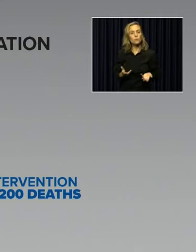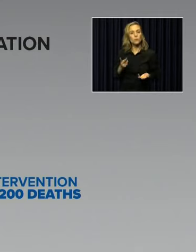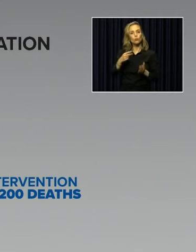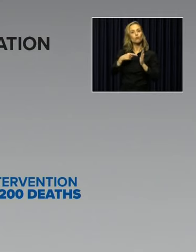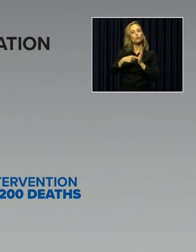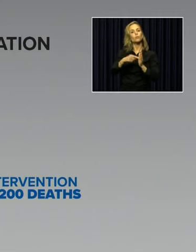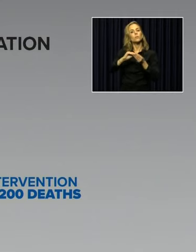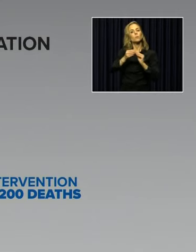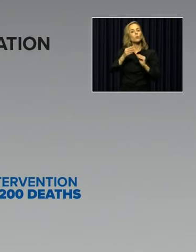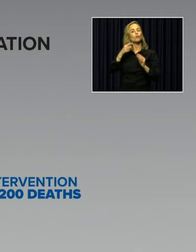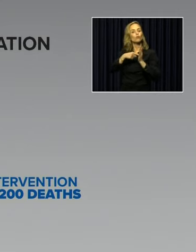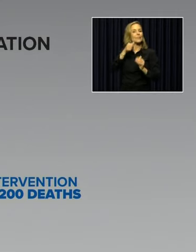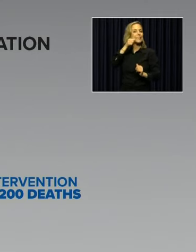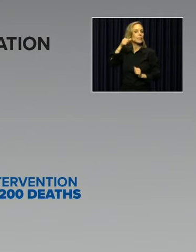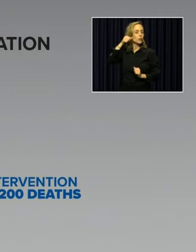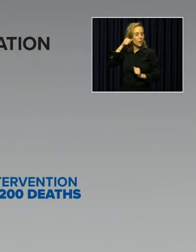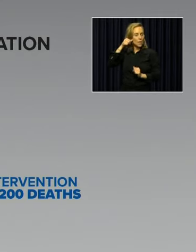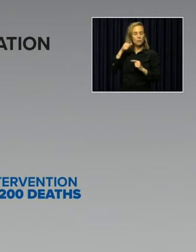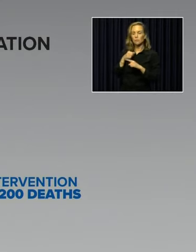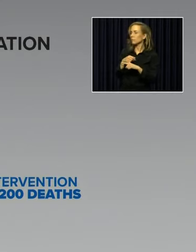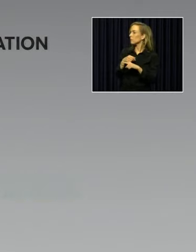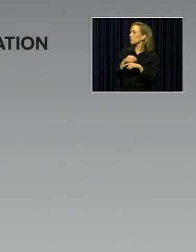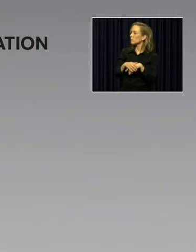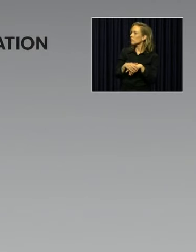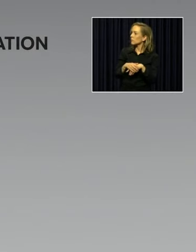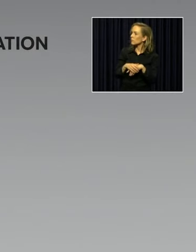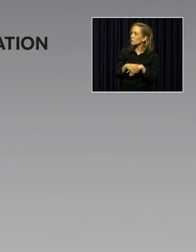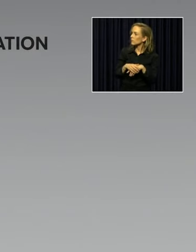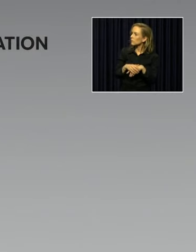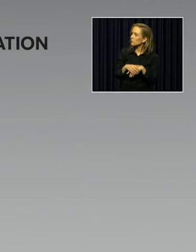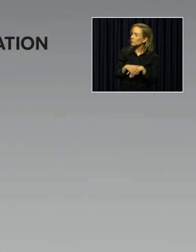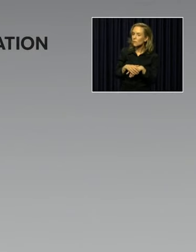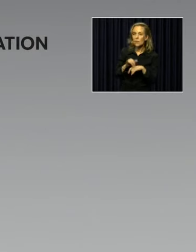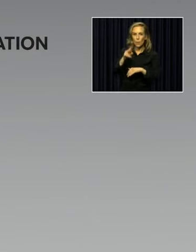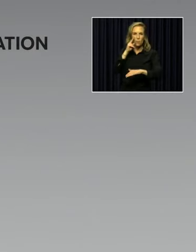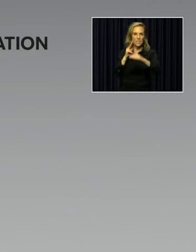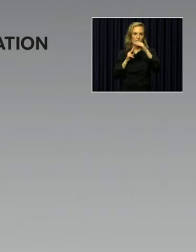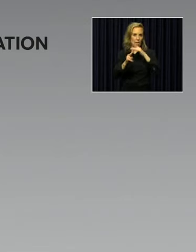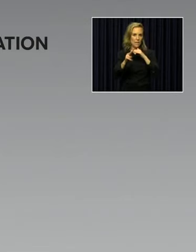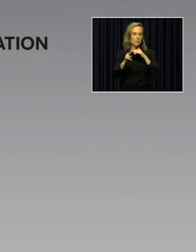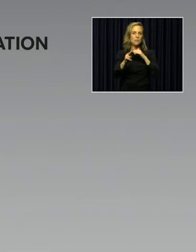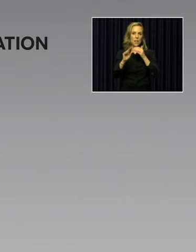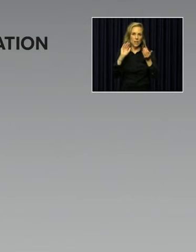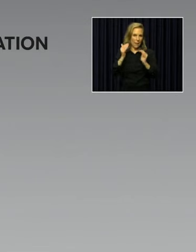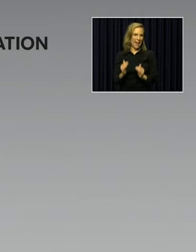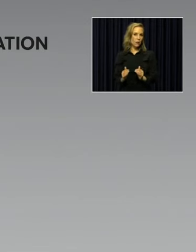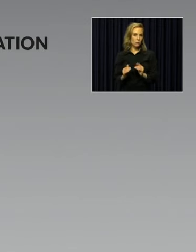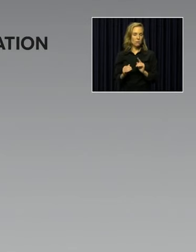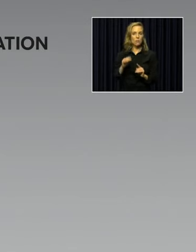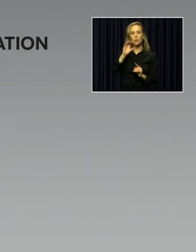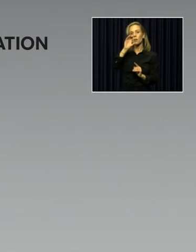WHETHER WE INVITE FOLKS OVER TO OUR HOUSE BECAUSE WE'VE MISSED THEM.